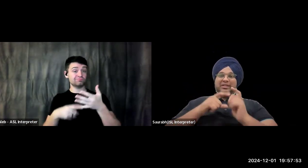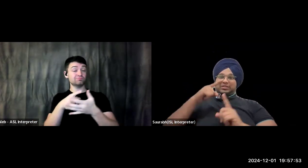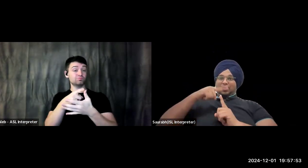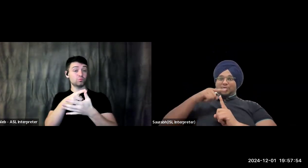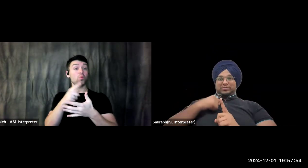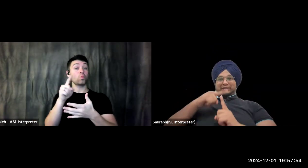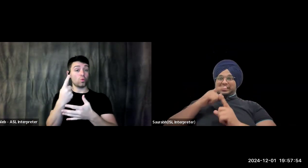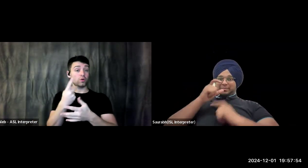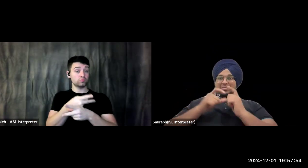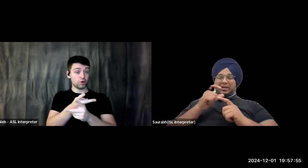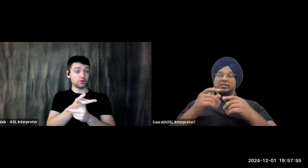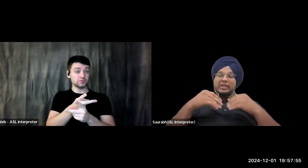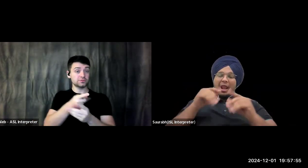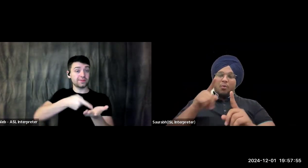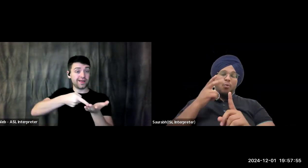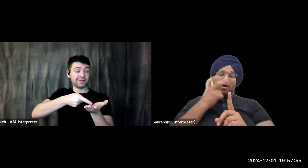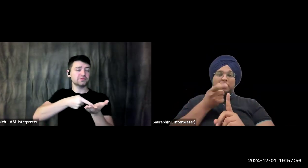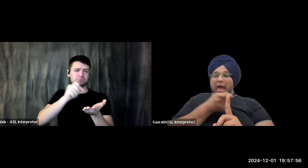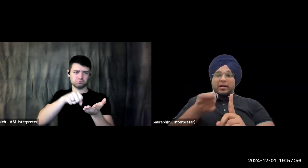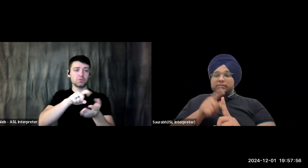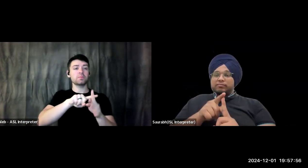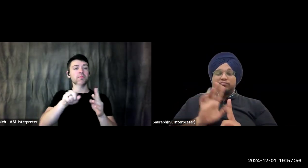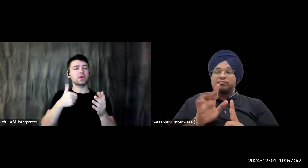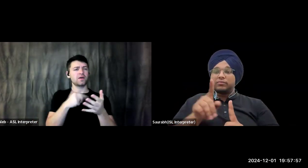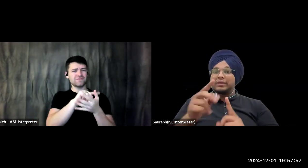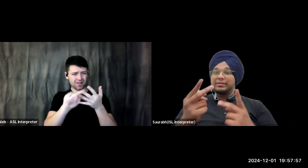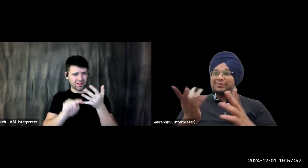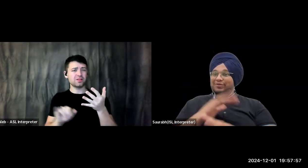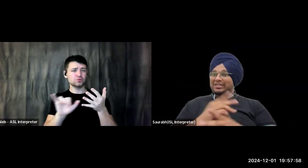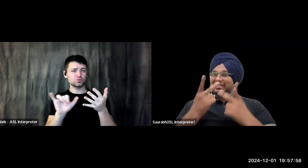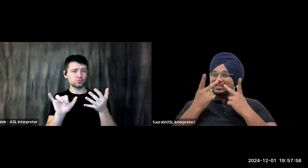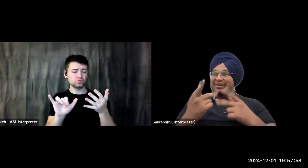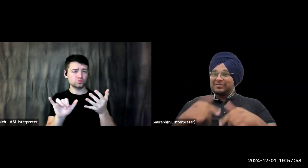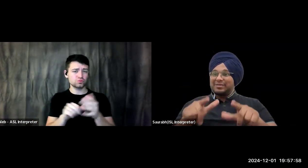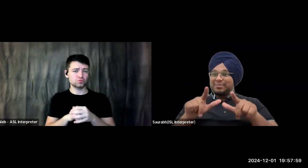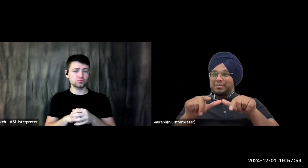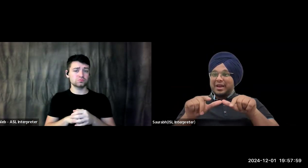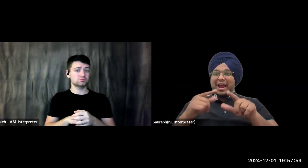As you would have seen in the meeting id and